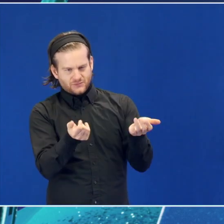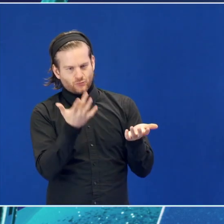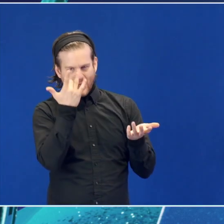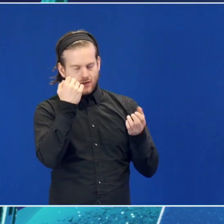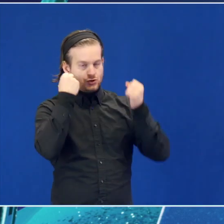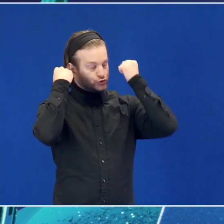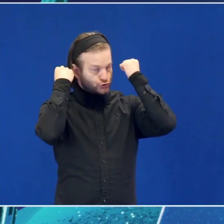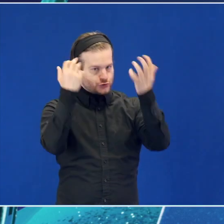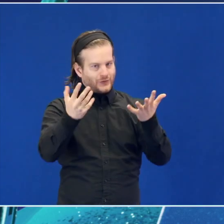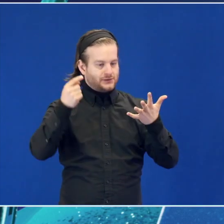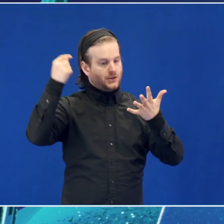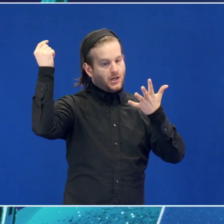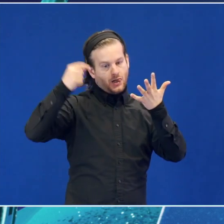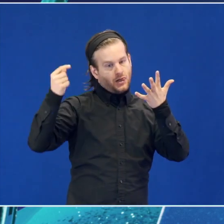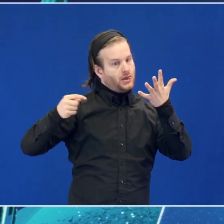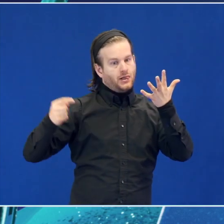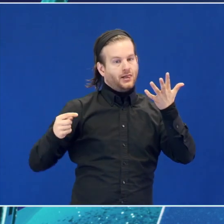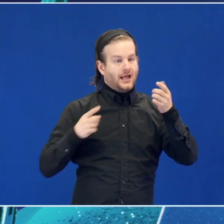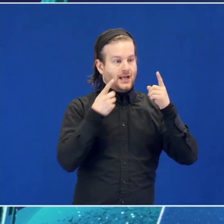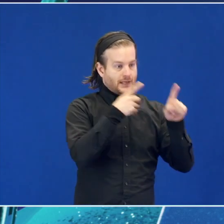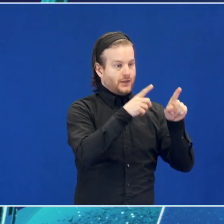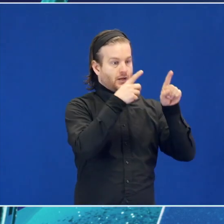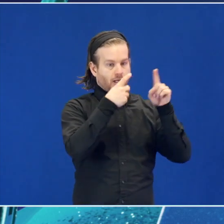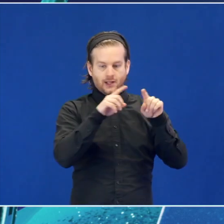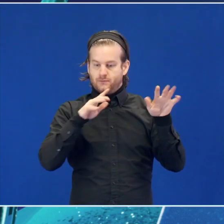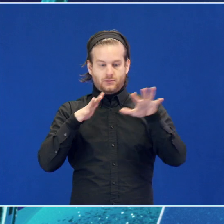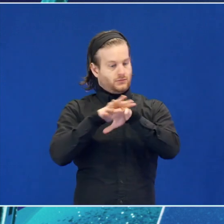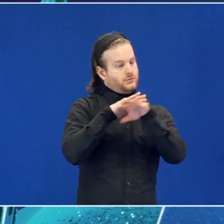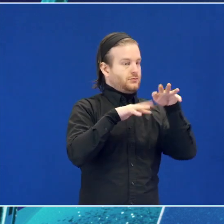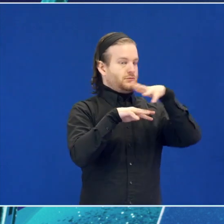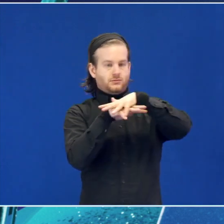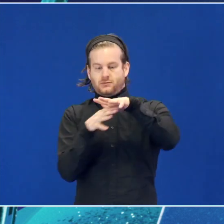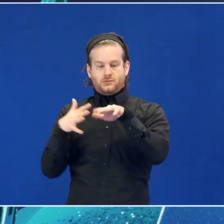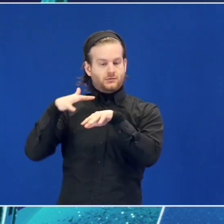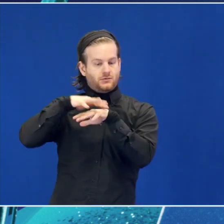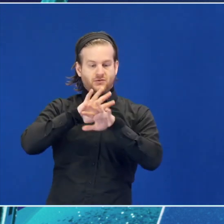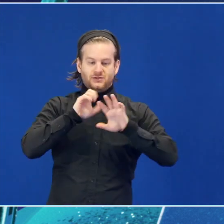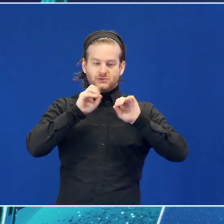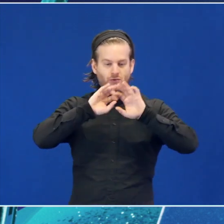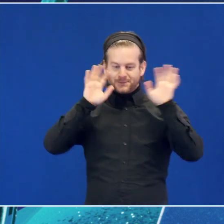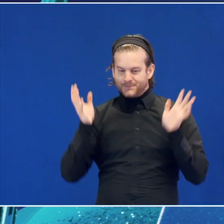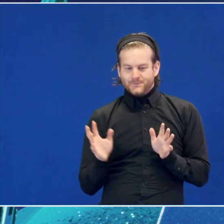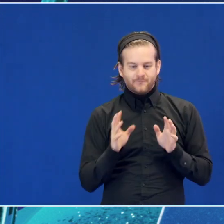And it -- talk about trashing, this was a token burning factory.